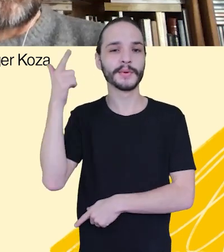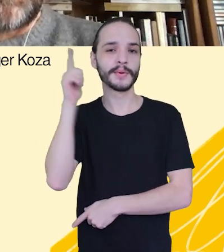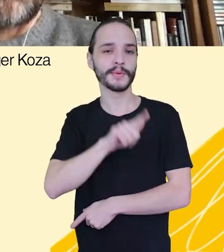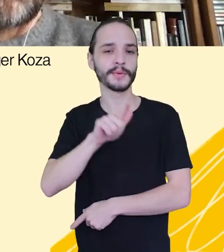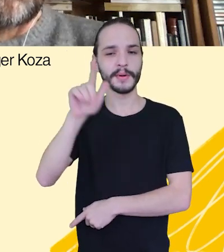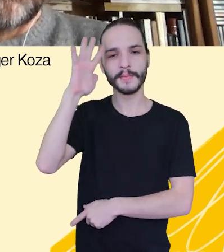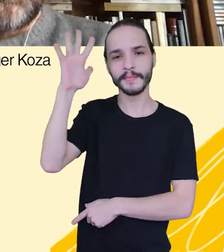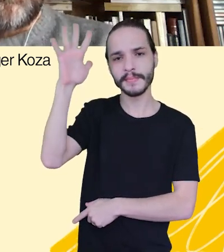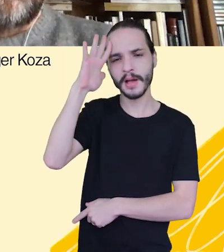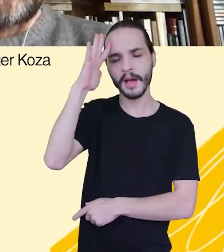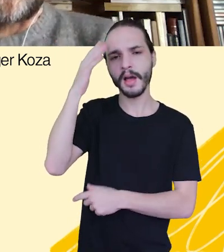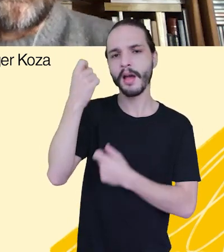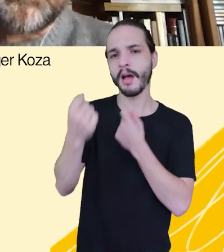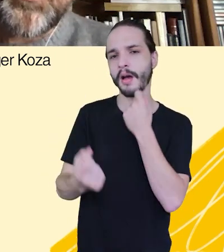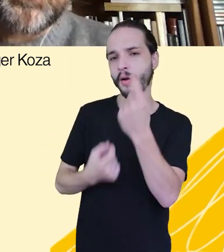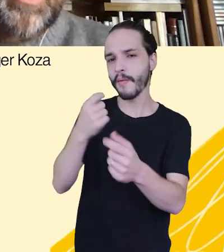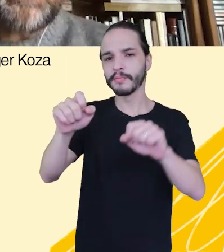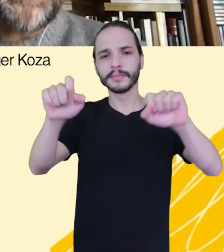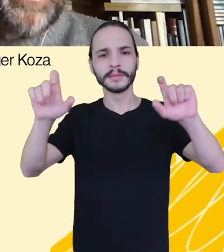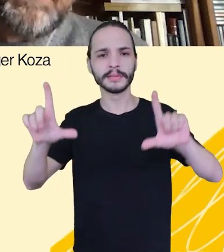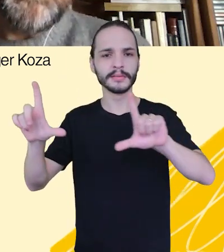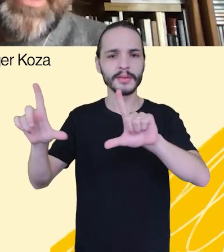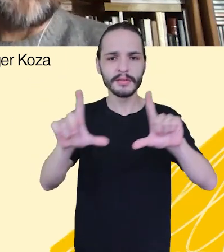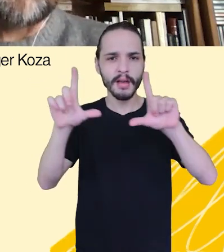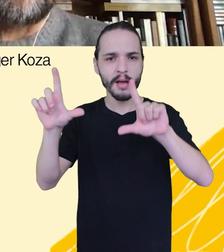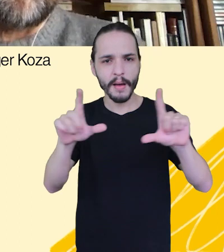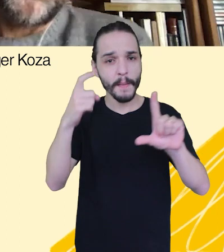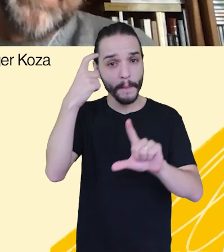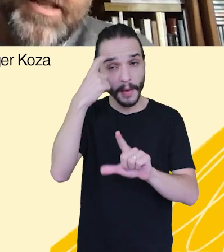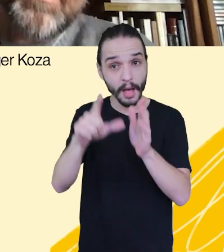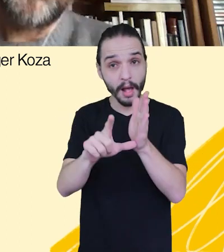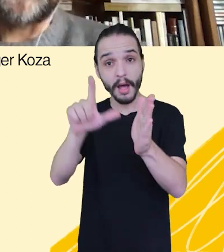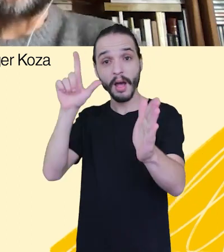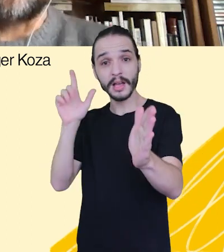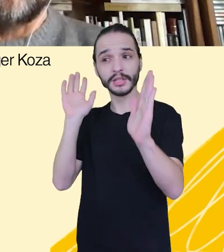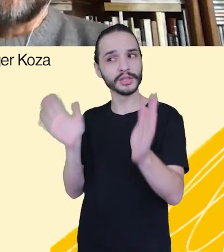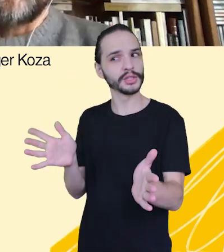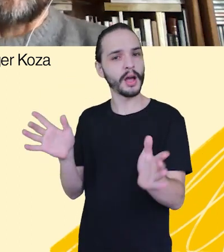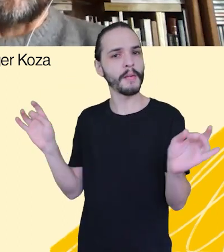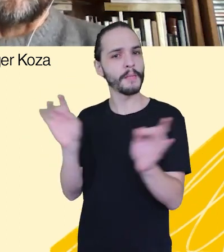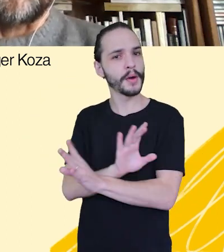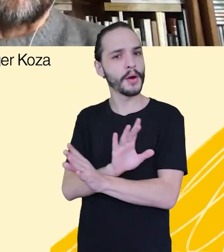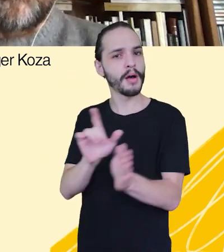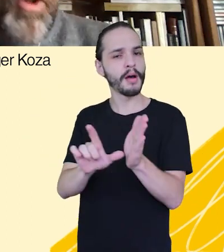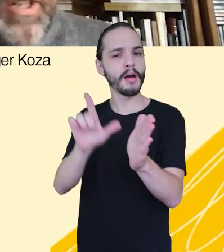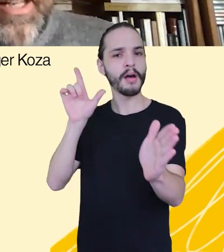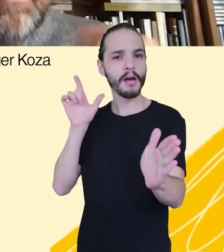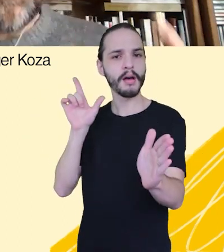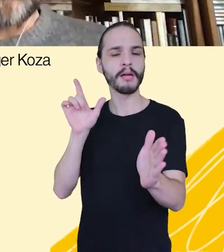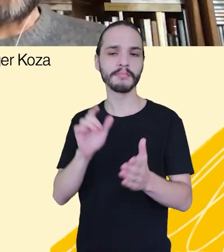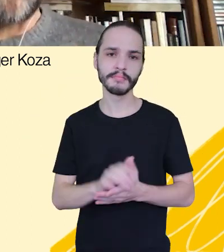some kind of scenes which can be in certain ways thought in advance